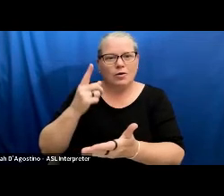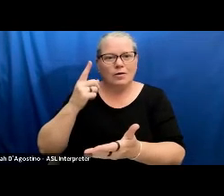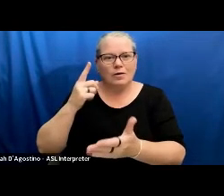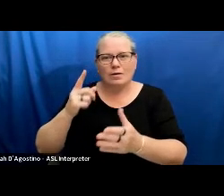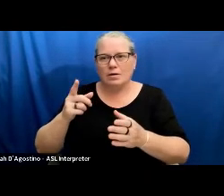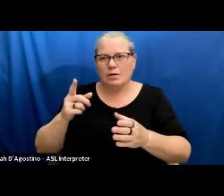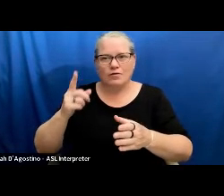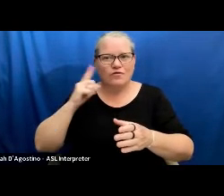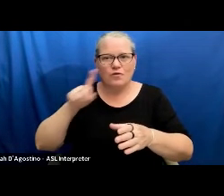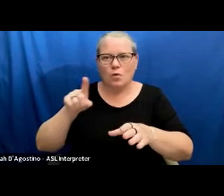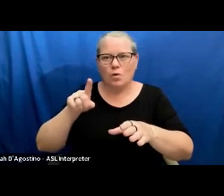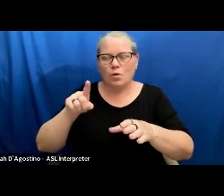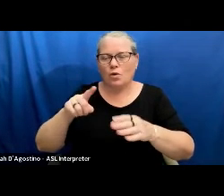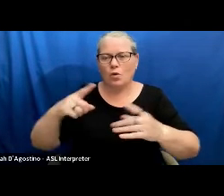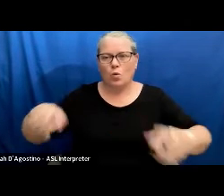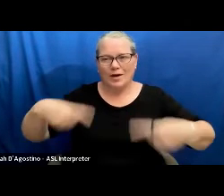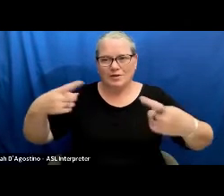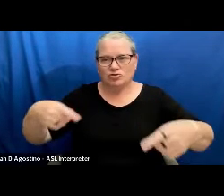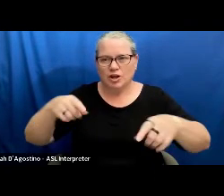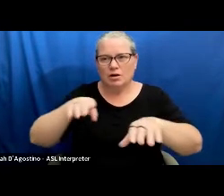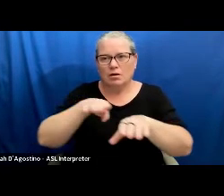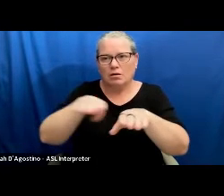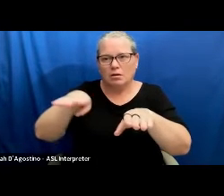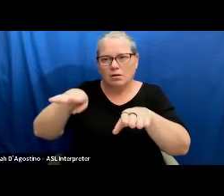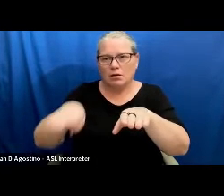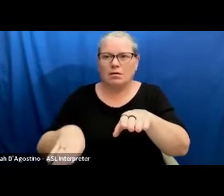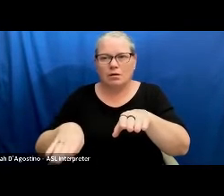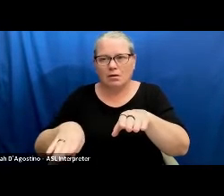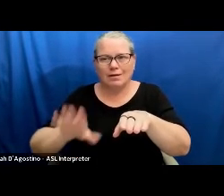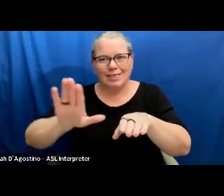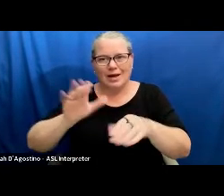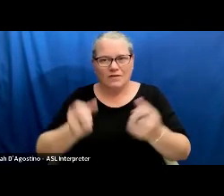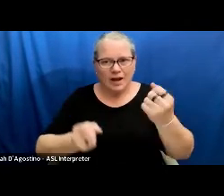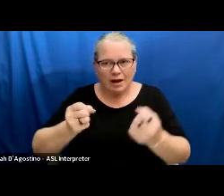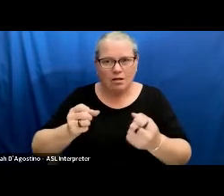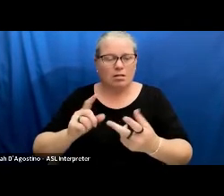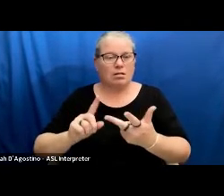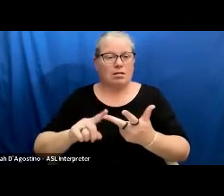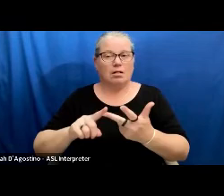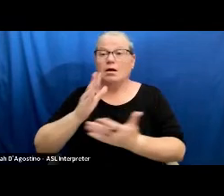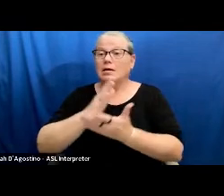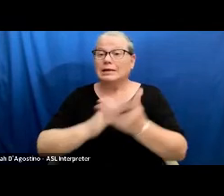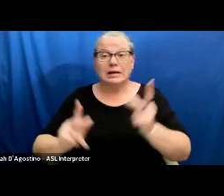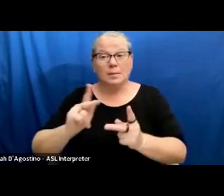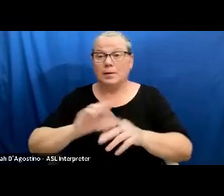some people don't have a car not able to drive and they need accessible transportation in order